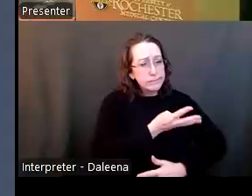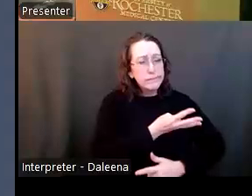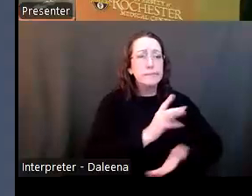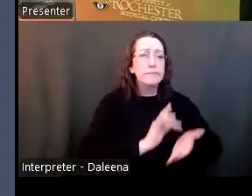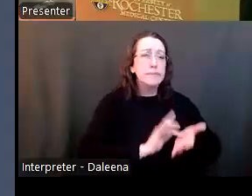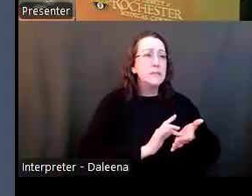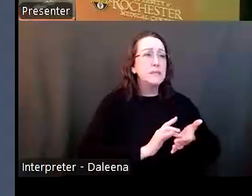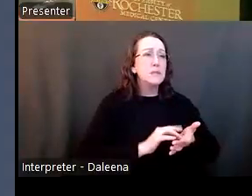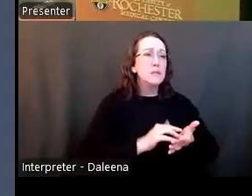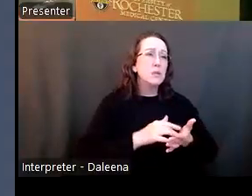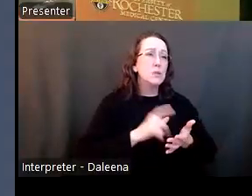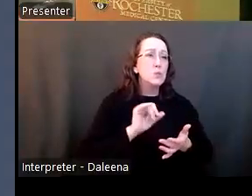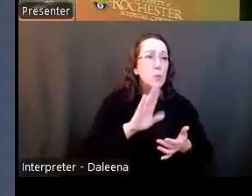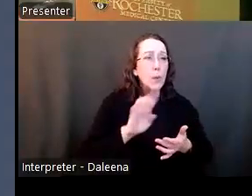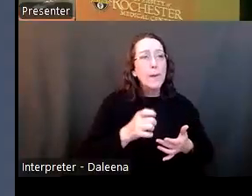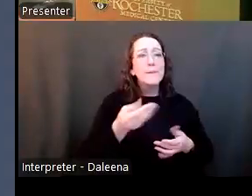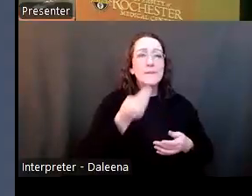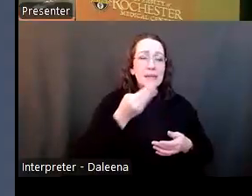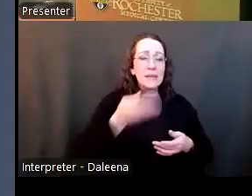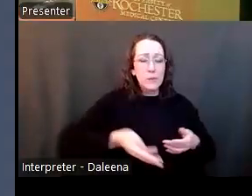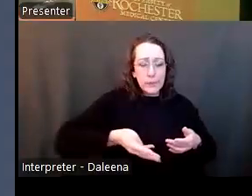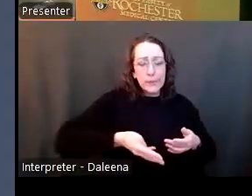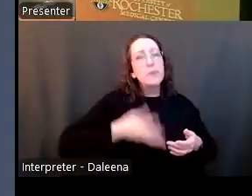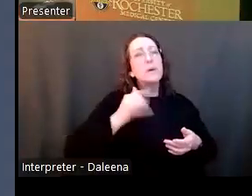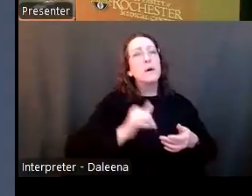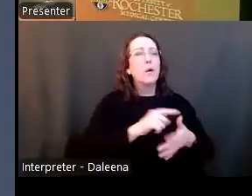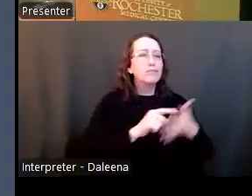doing wound care all those types of things and you may have someone that is quite sick so you